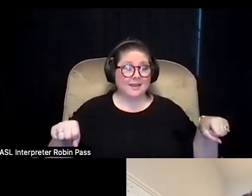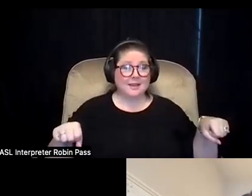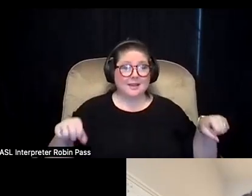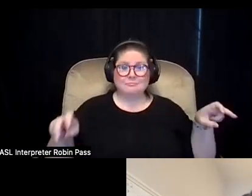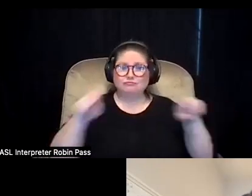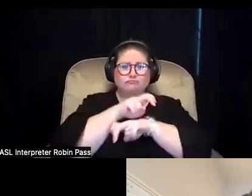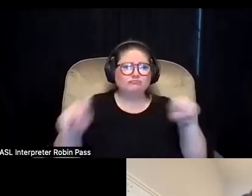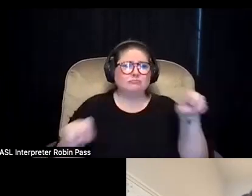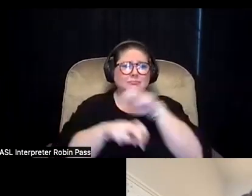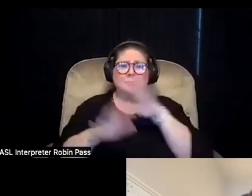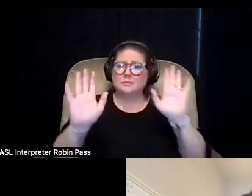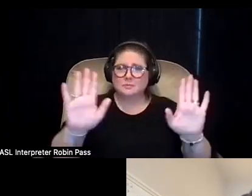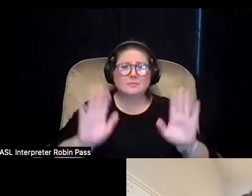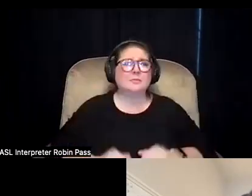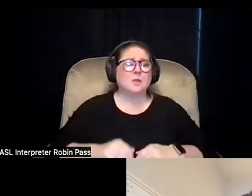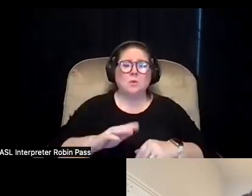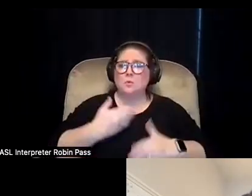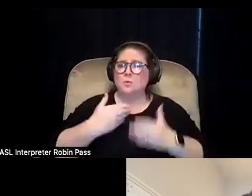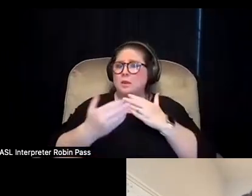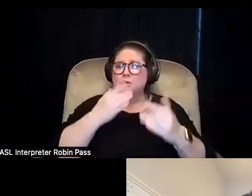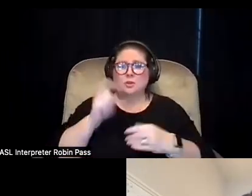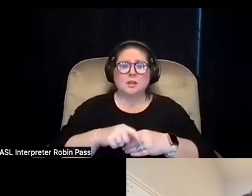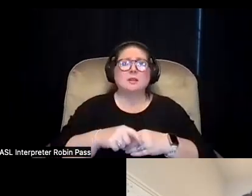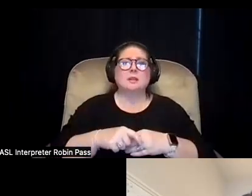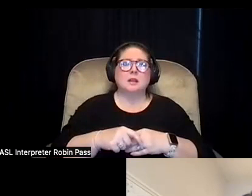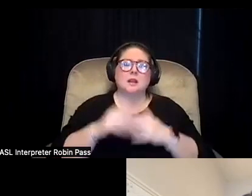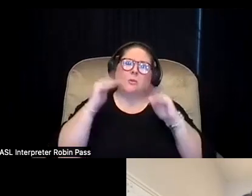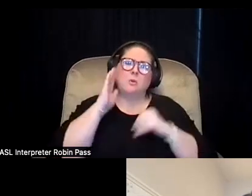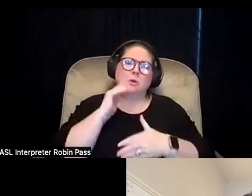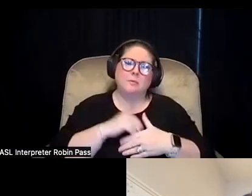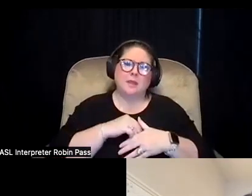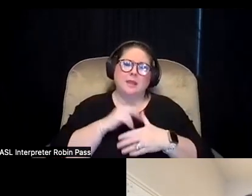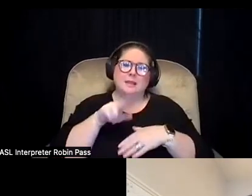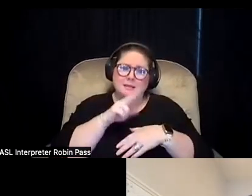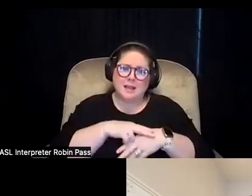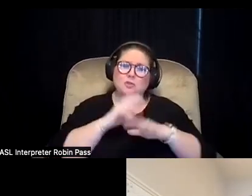stories so hopefully this is a meaningful and a pretty natural conversation because i think